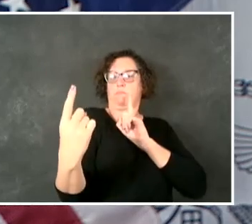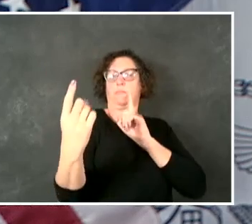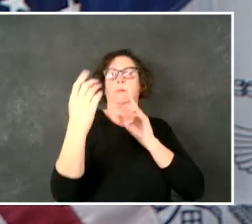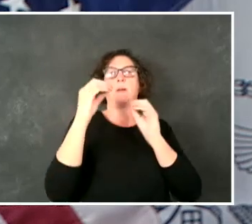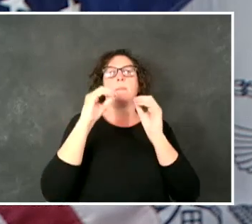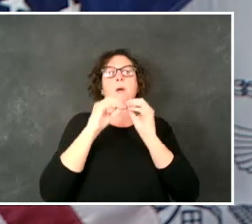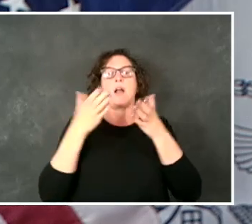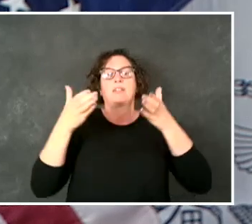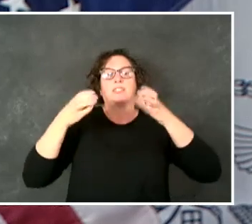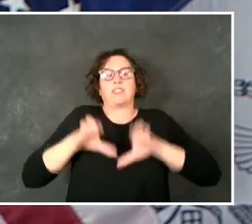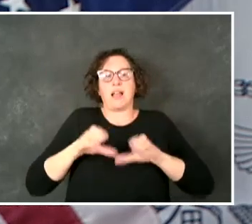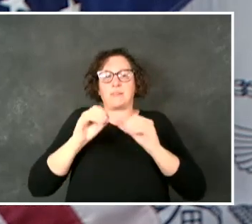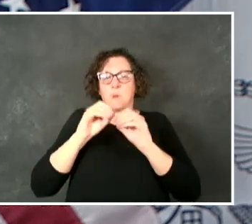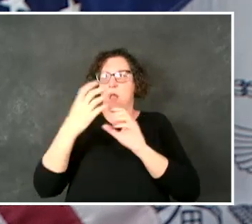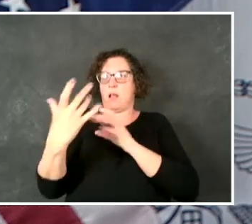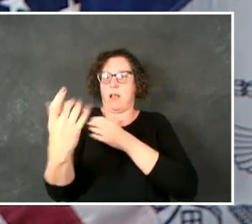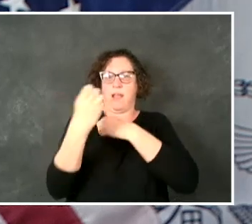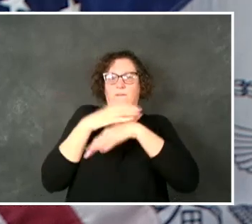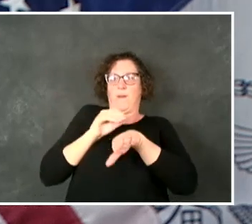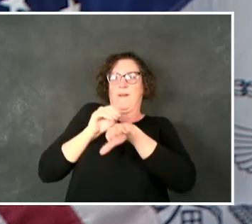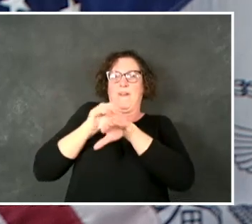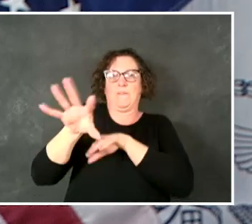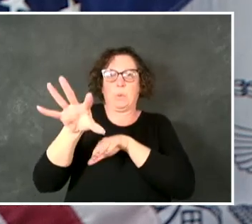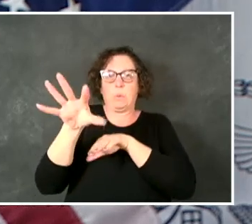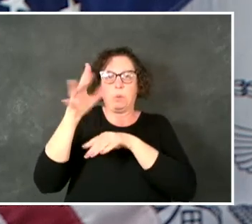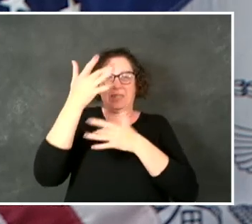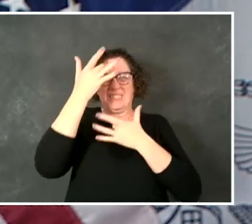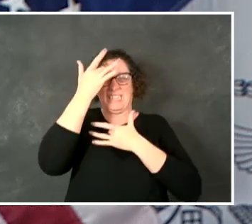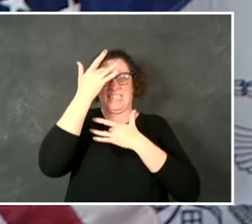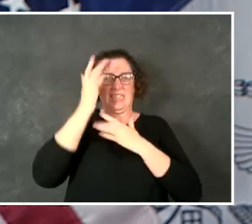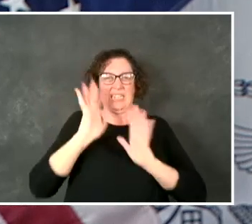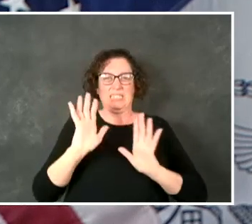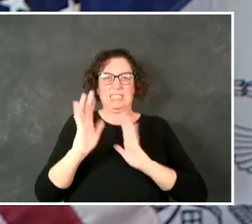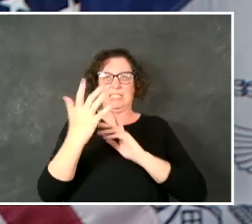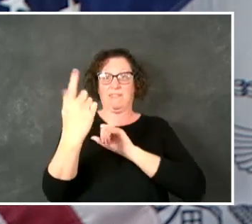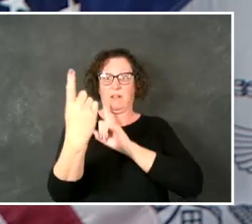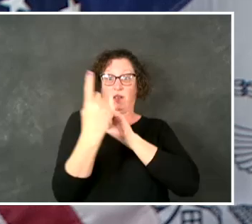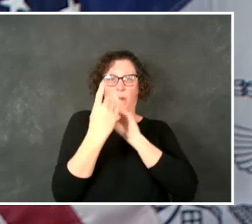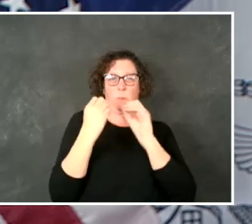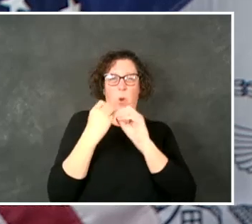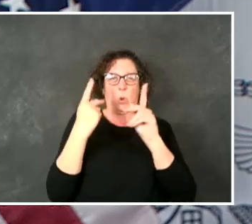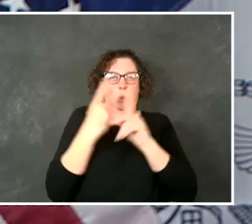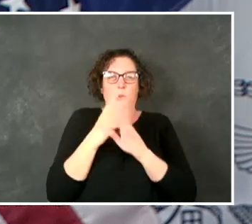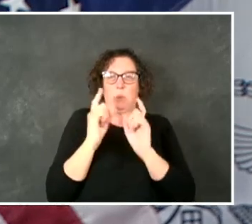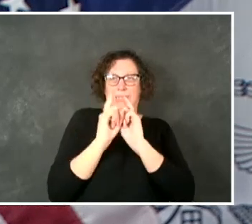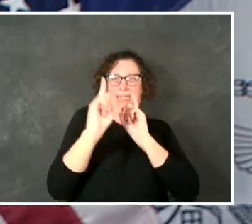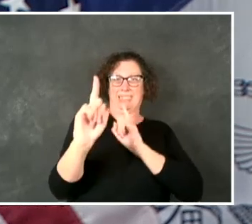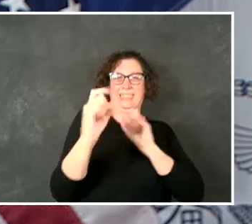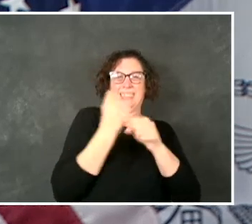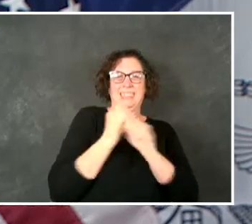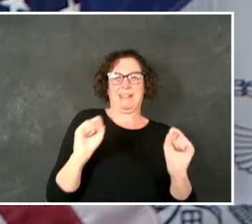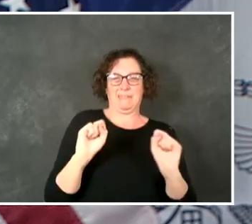CONTACT, THE THINGS THAT WOULD CREATE VNEULRABILITY FOR THE HEALTH CARE